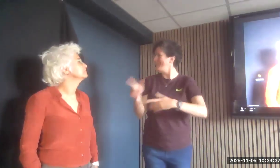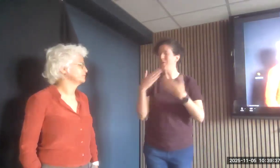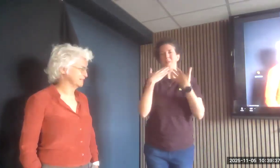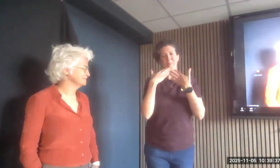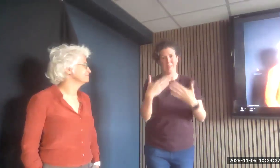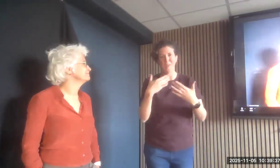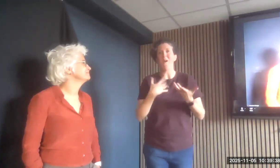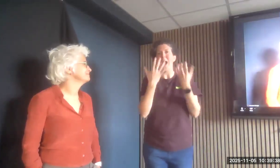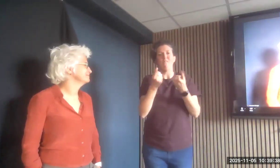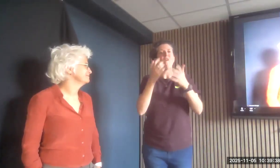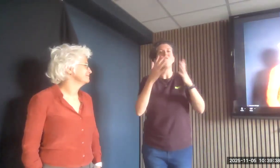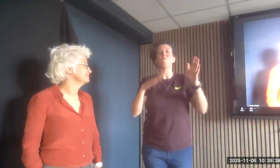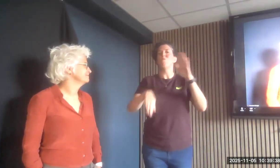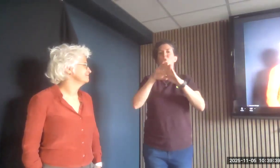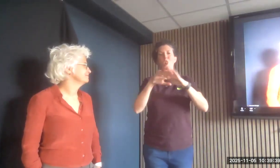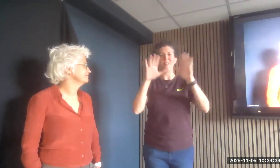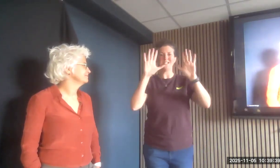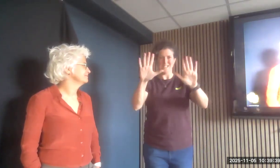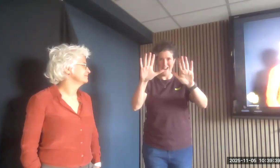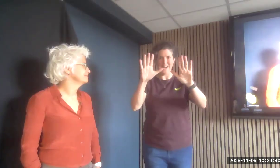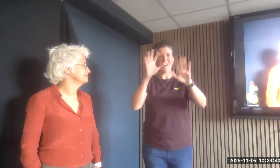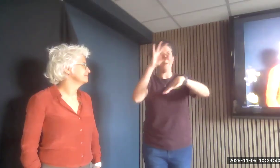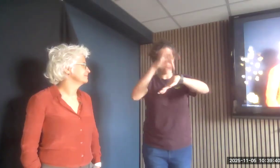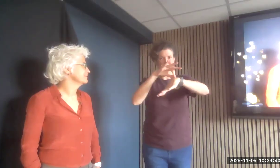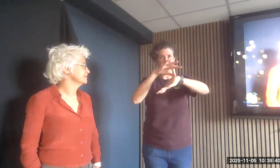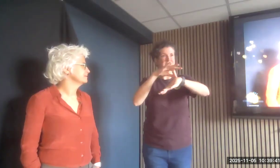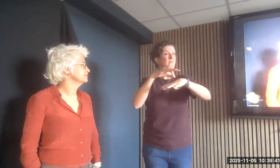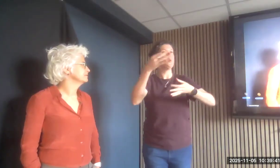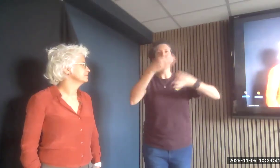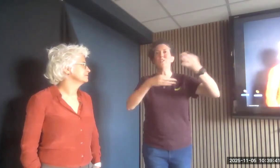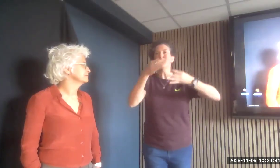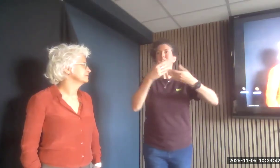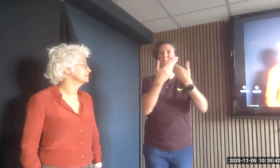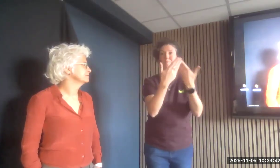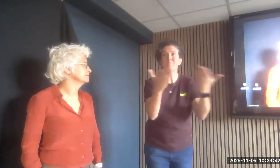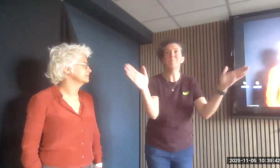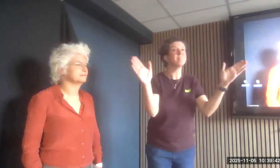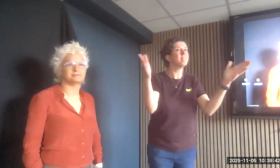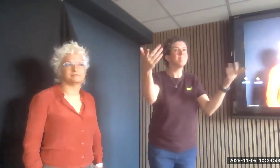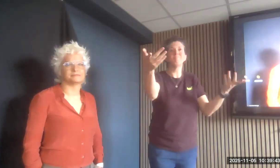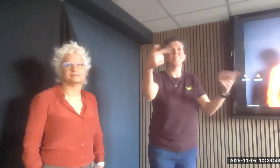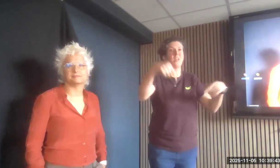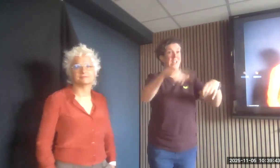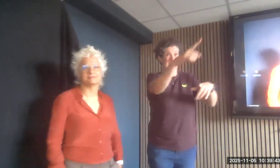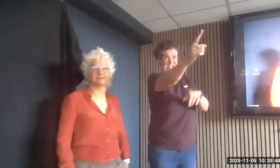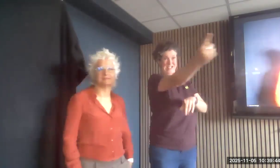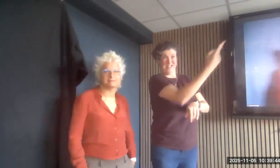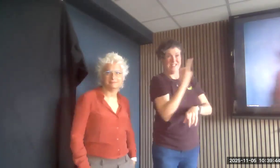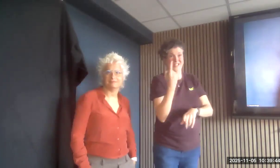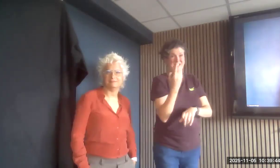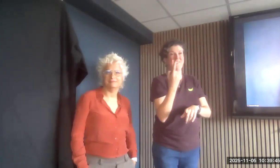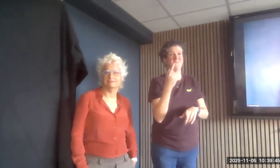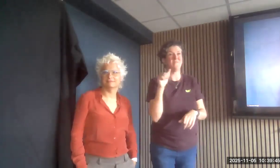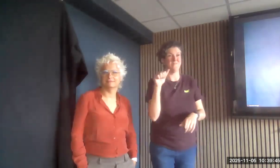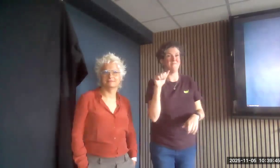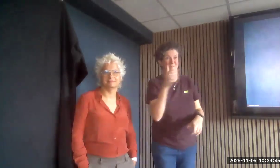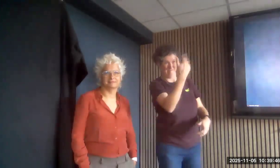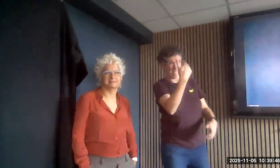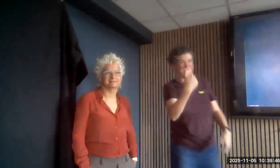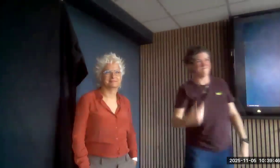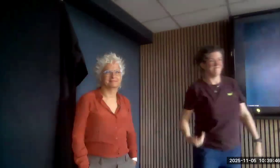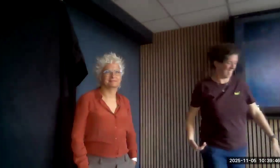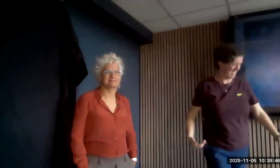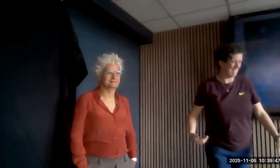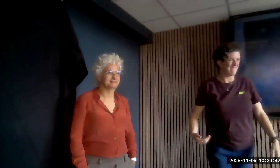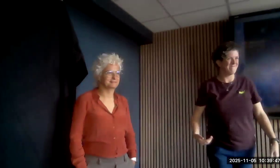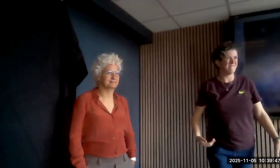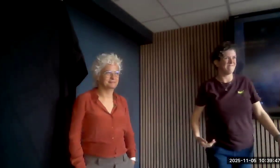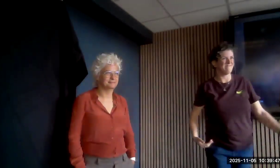And also, perfectly on time. Well done. So, we have the full 10 minutes now for questions. If people have questions, if I can ask if they come to the front, please?